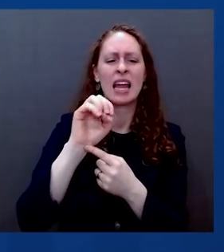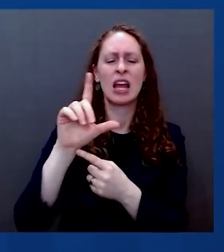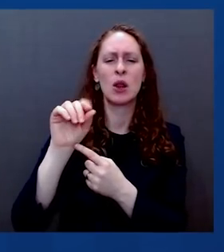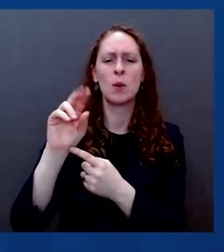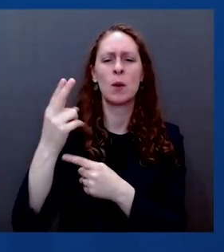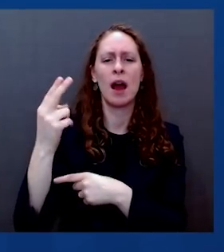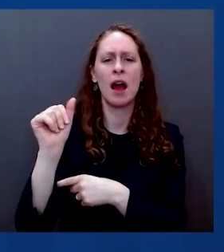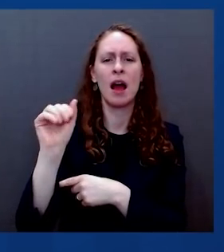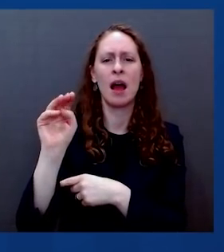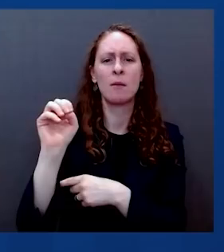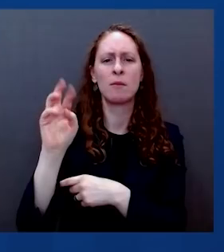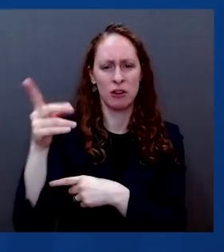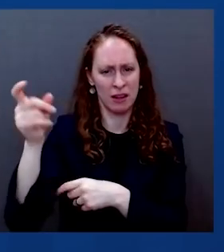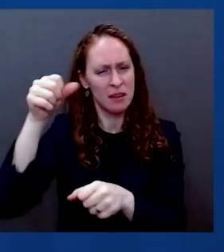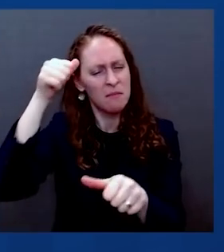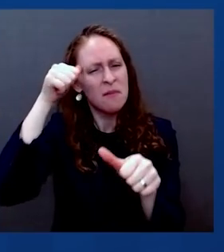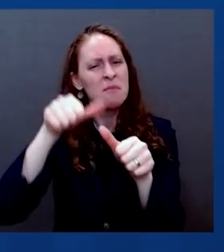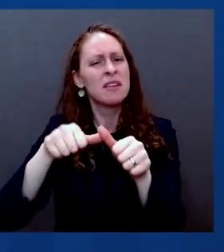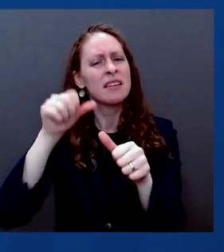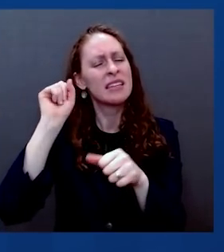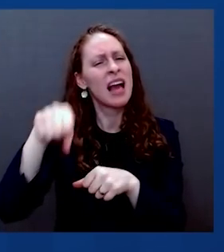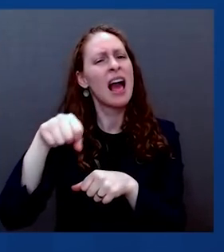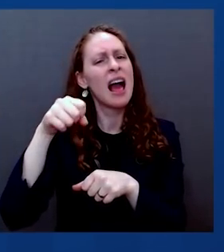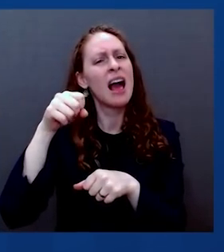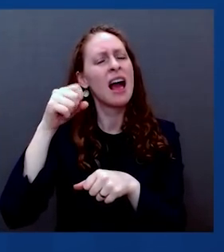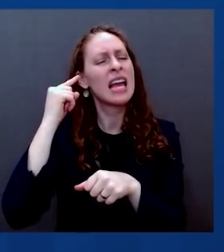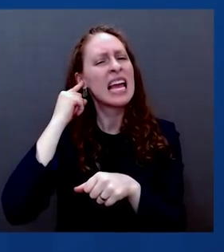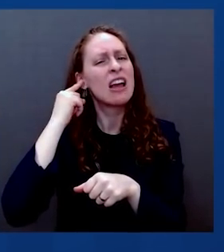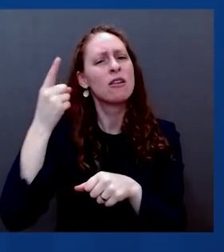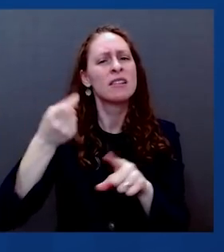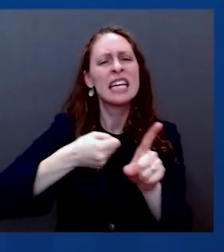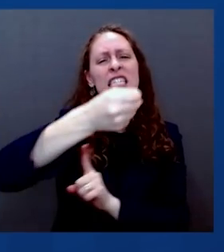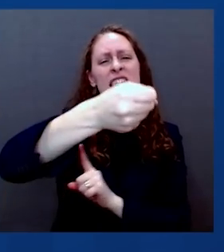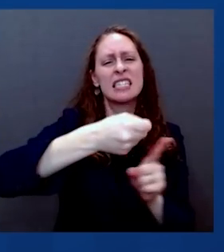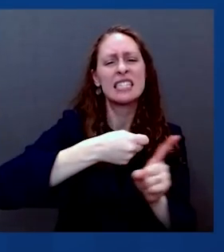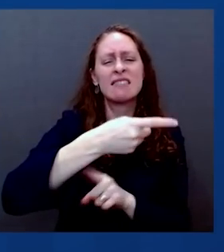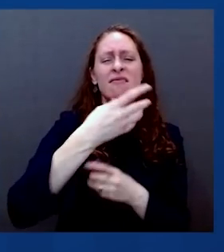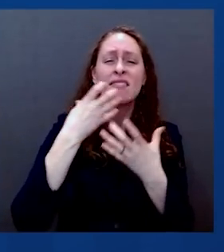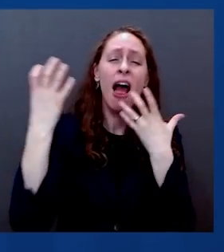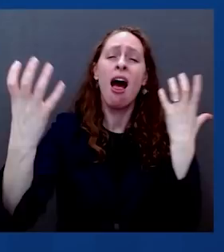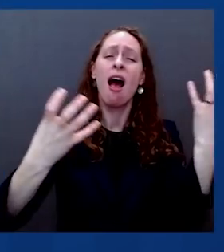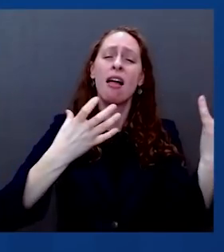And after a while, she began to pray, and asked God to have mercy on those people."